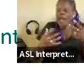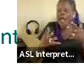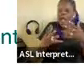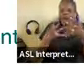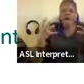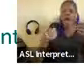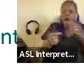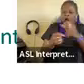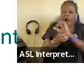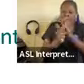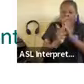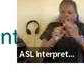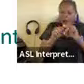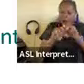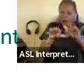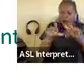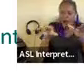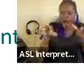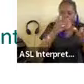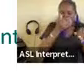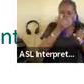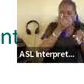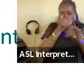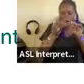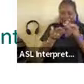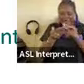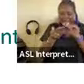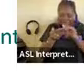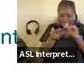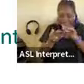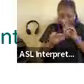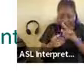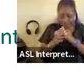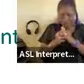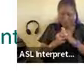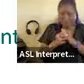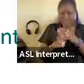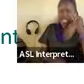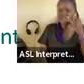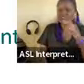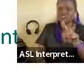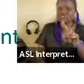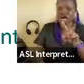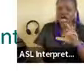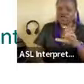You can see that our new cases per 100,000 residents per day has kind of remained in